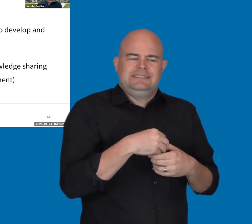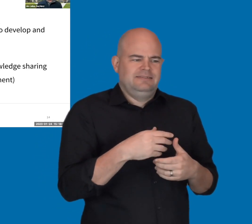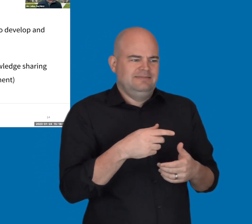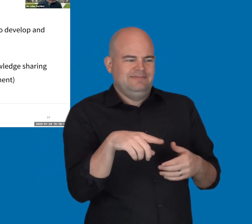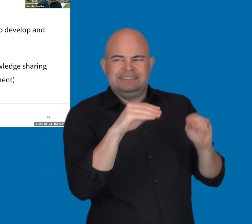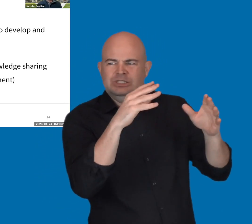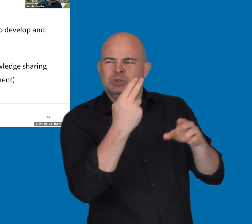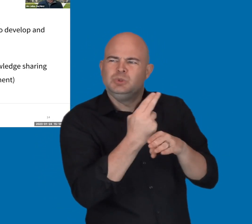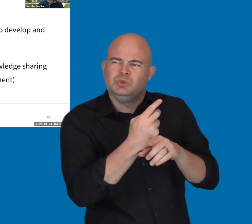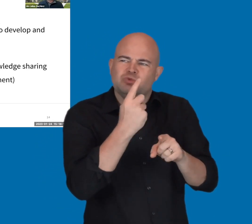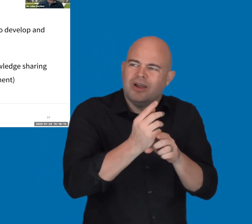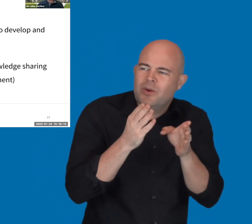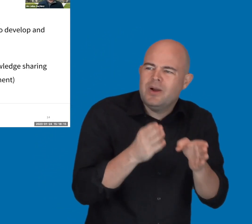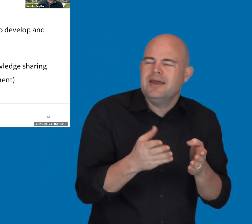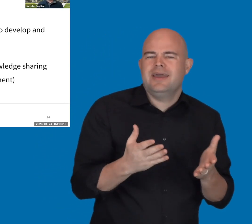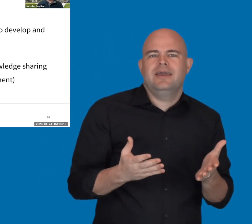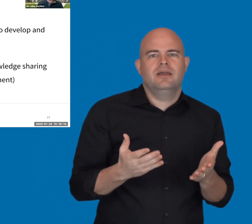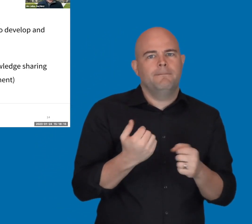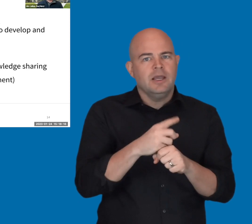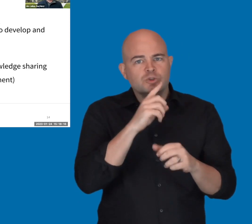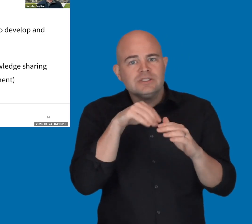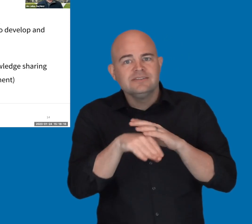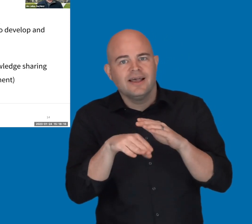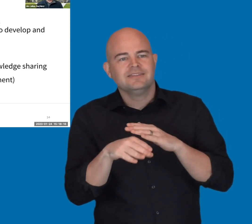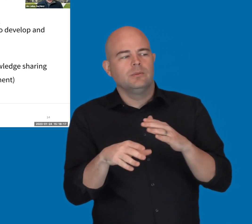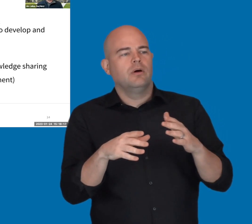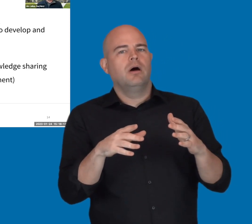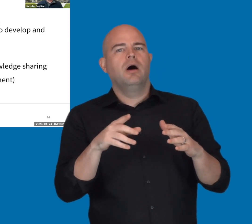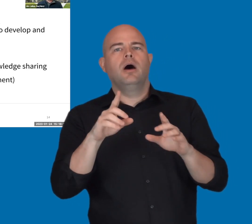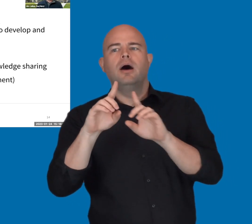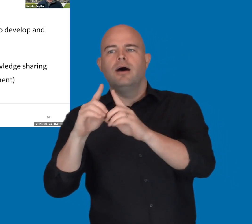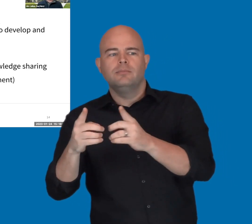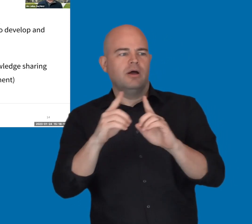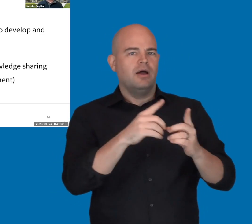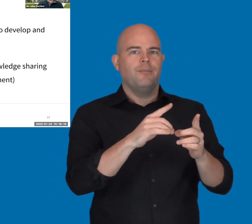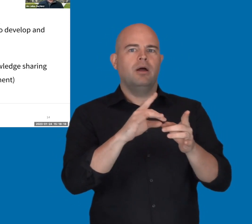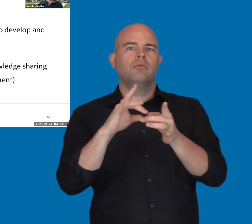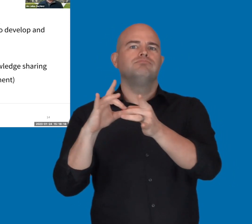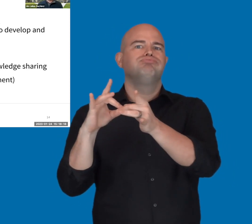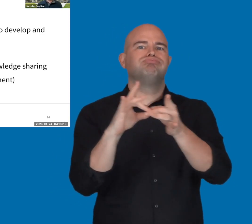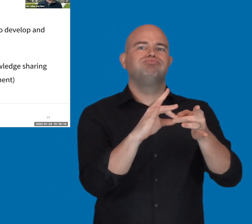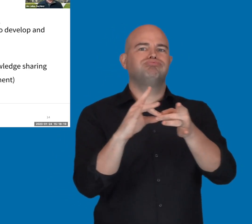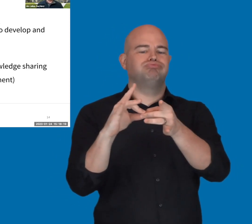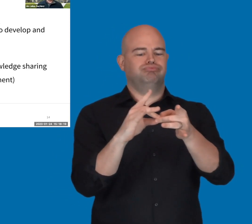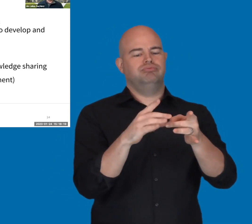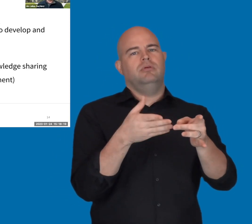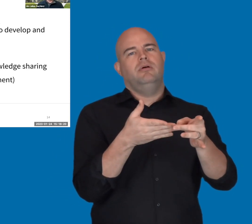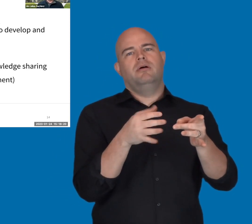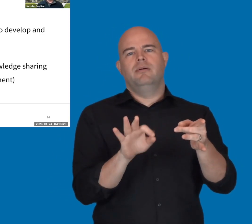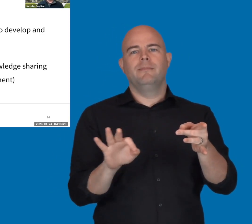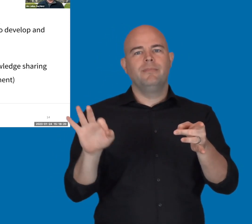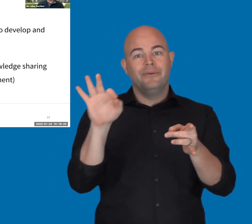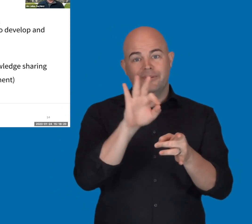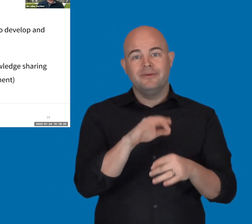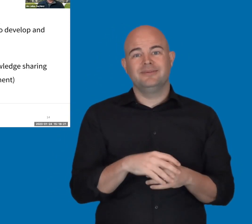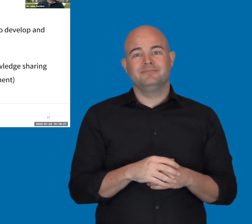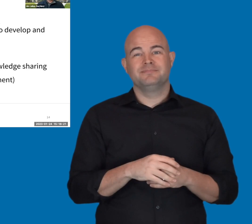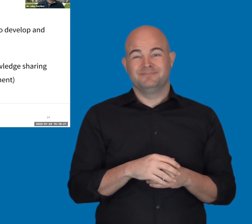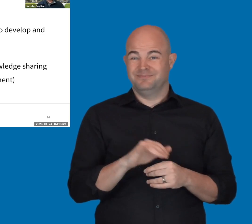and offer regularly, although Aaron Holmes hasn't presented yet, he is a really important partner with faculty,